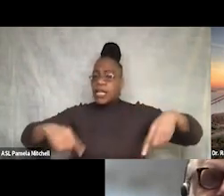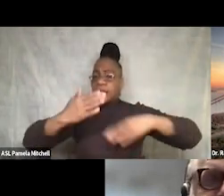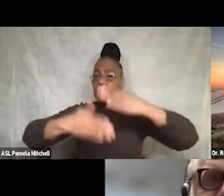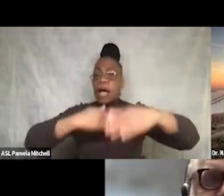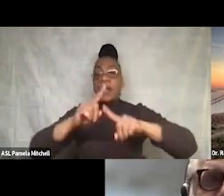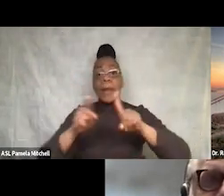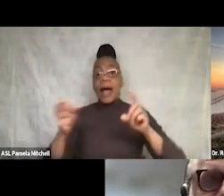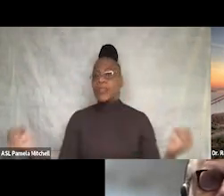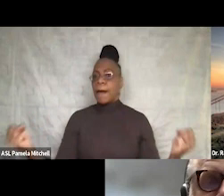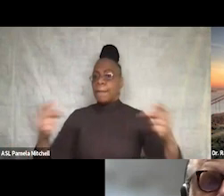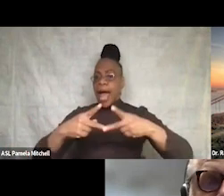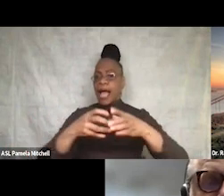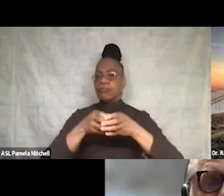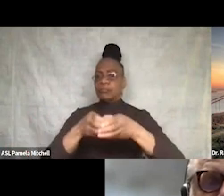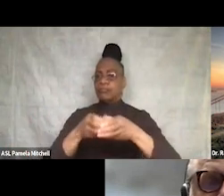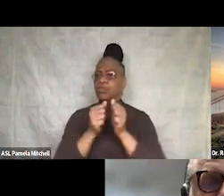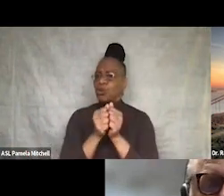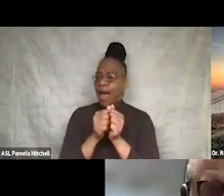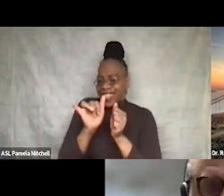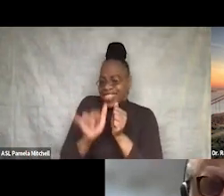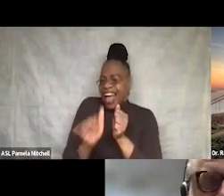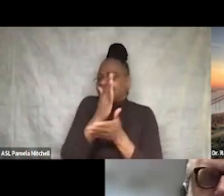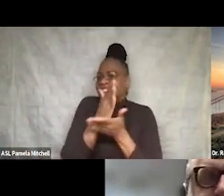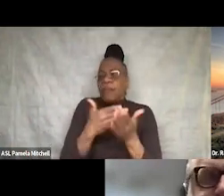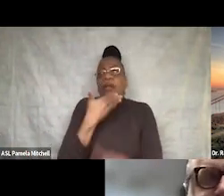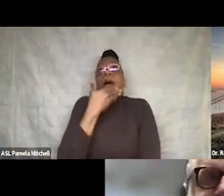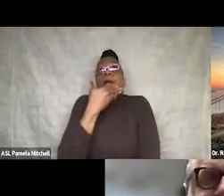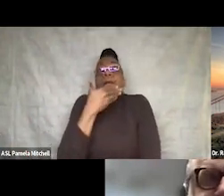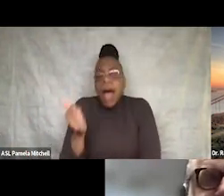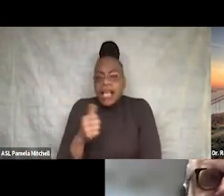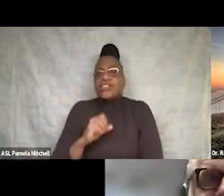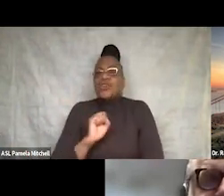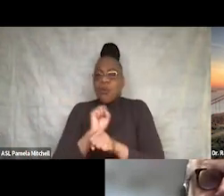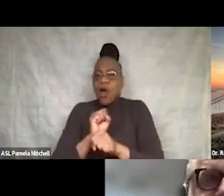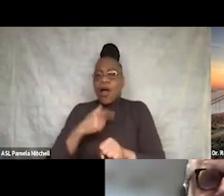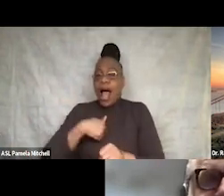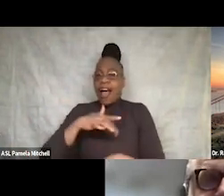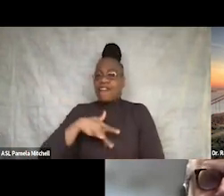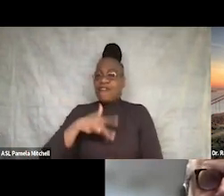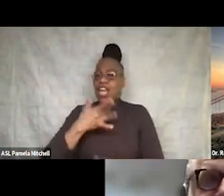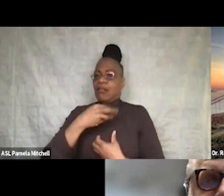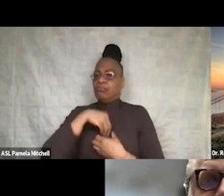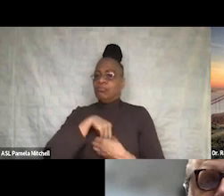and that is some of the best work I feel like Foundations does. And then specialty other services